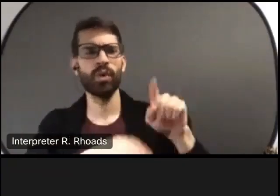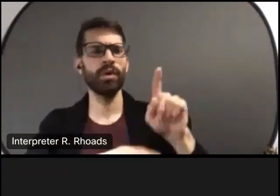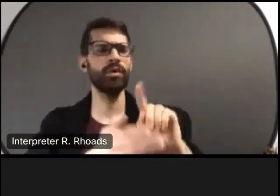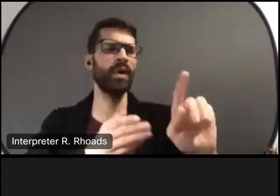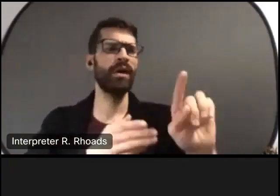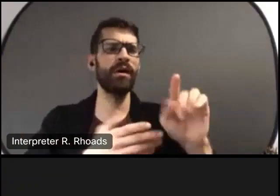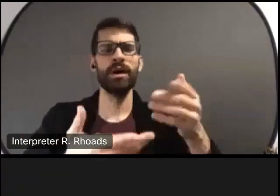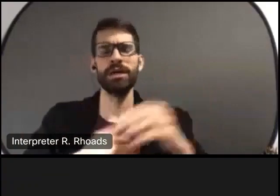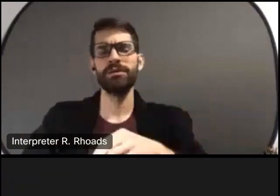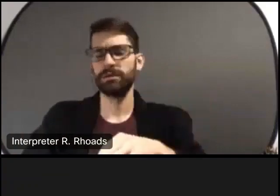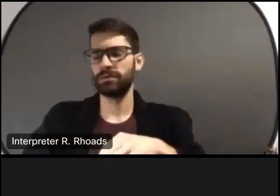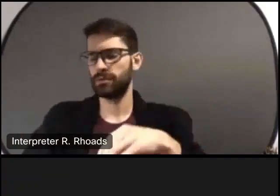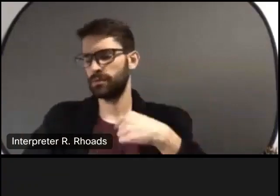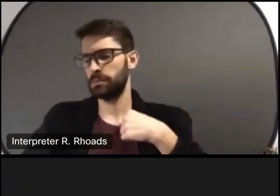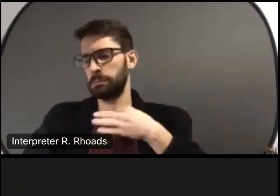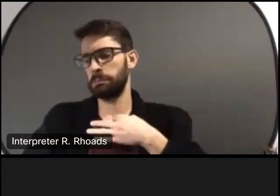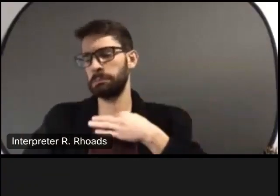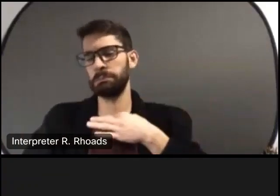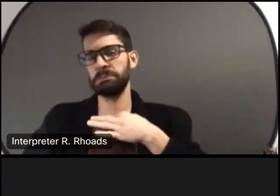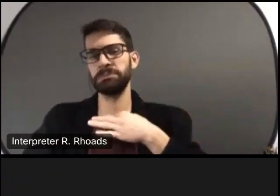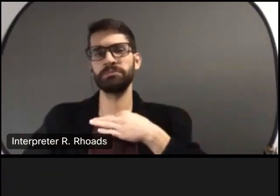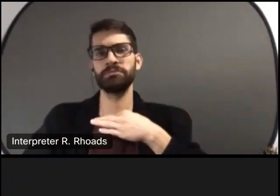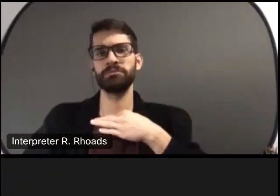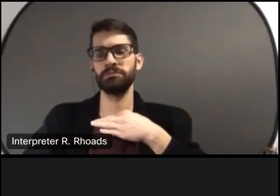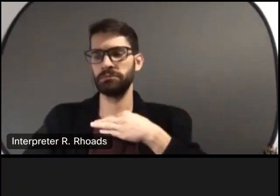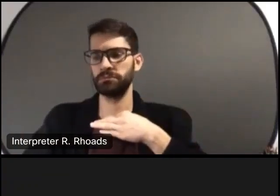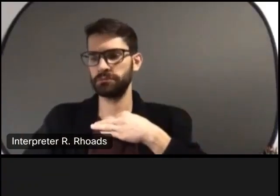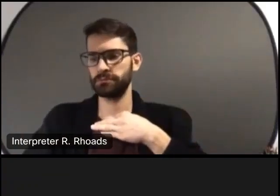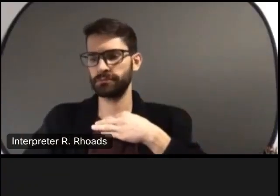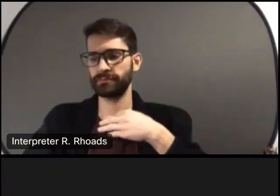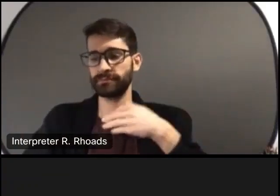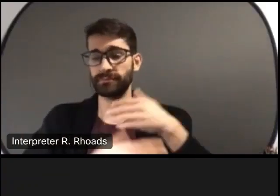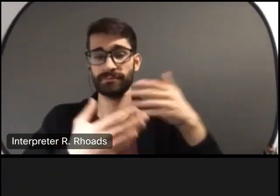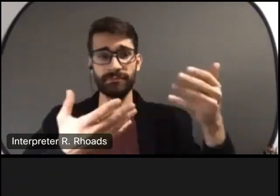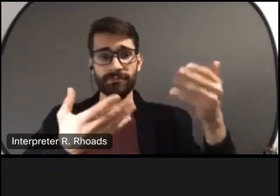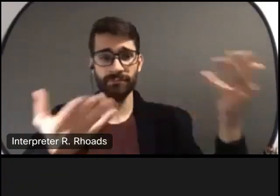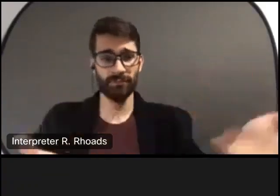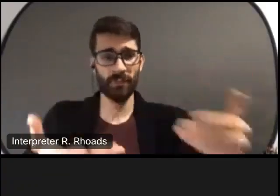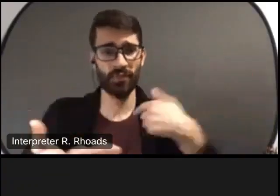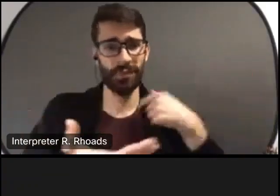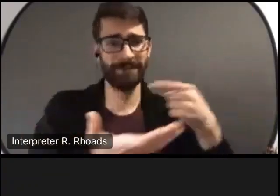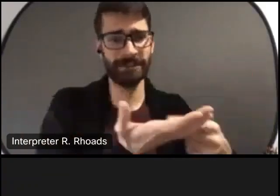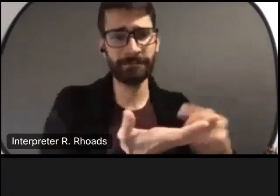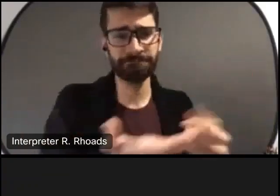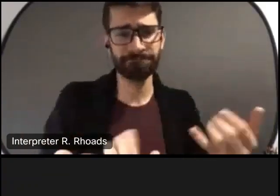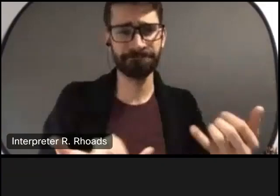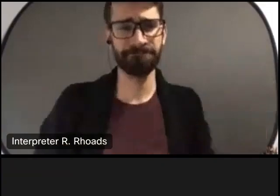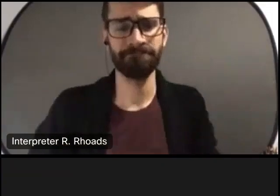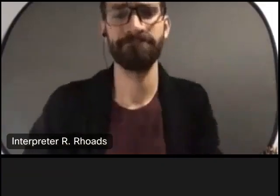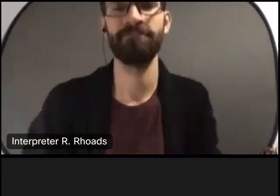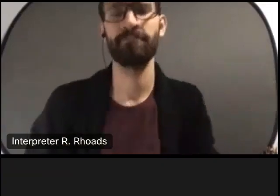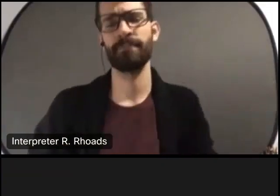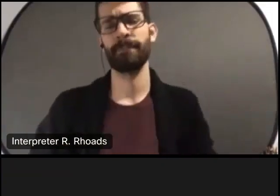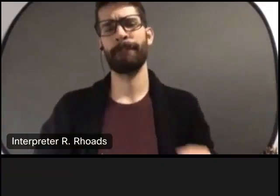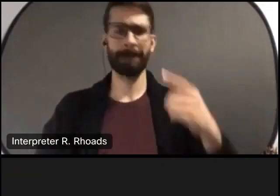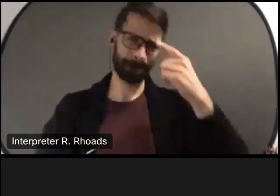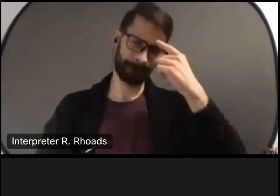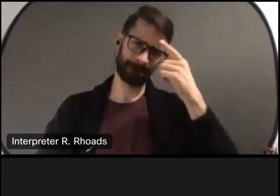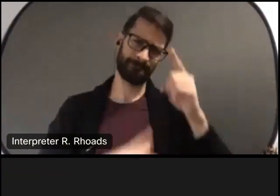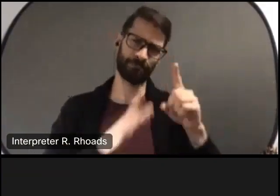The big question I have is much of what has been talked about has brought the concern to mind about